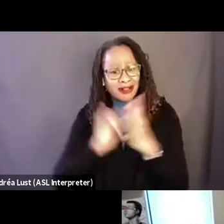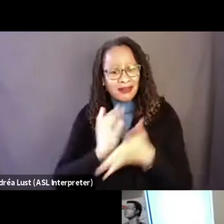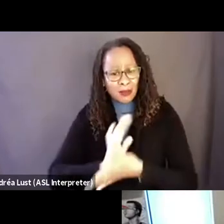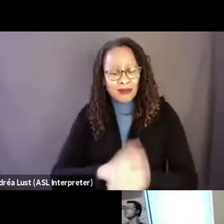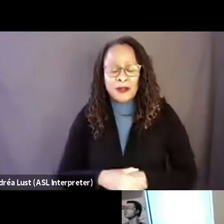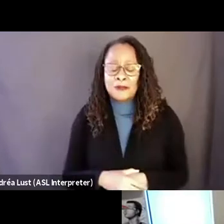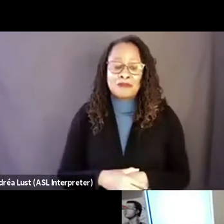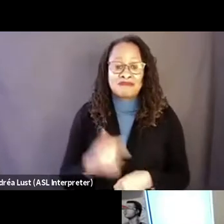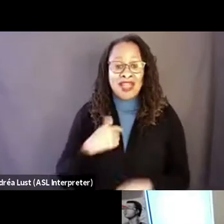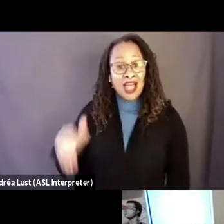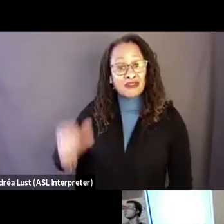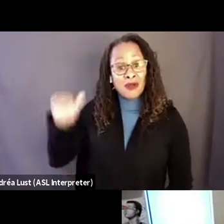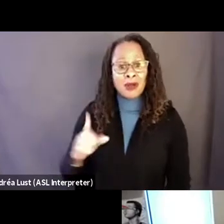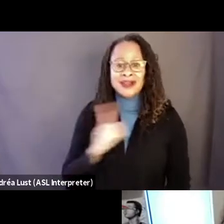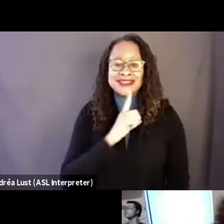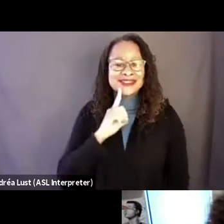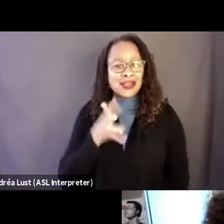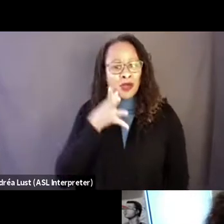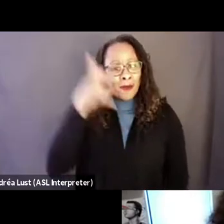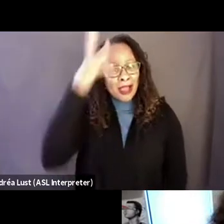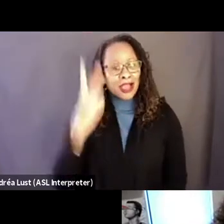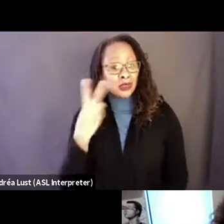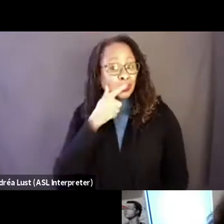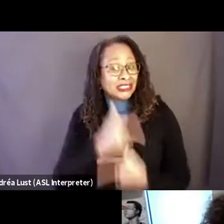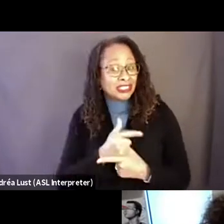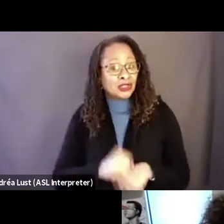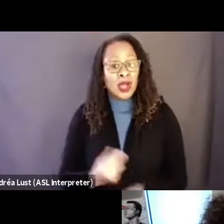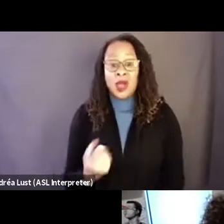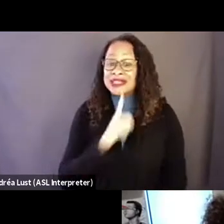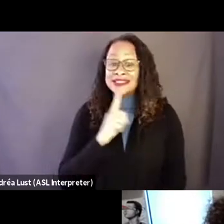I grew up in a single parent home, two sisters and a single mother working two jobs.